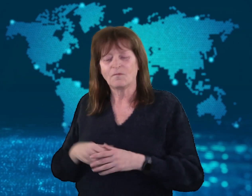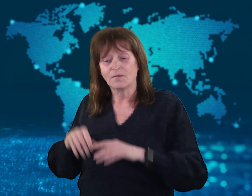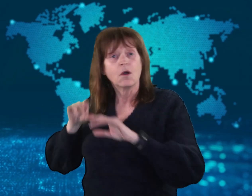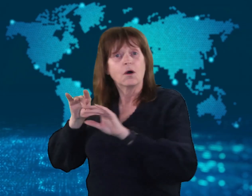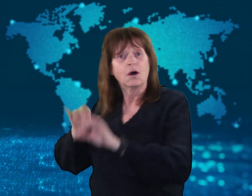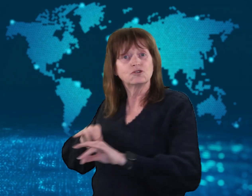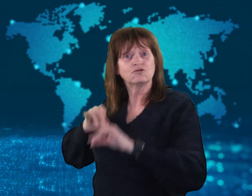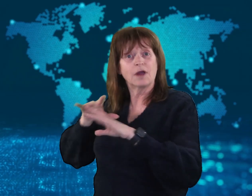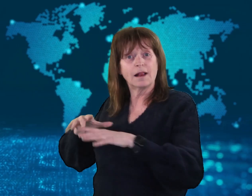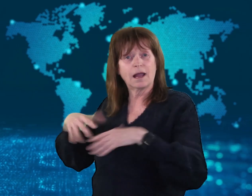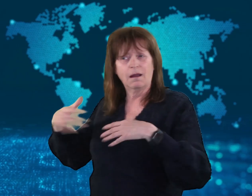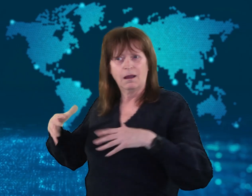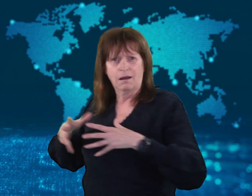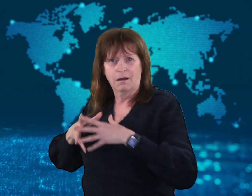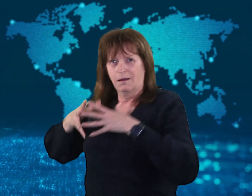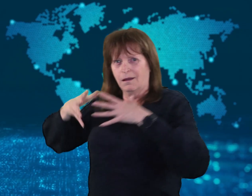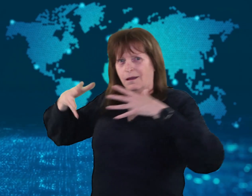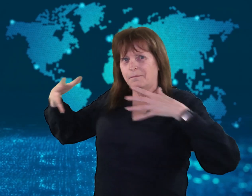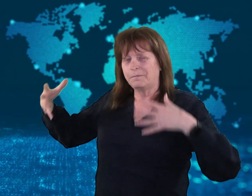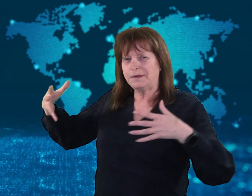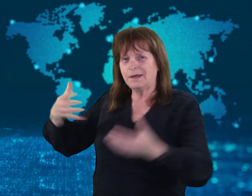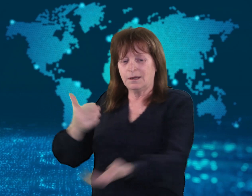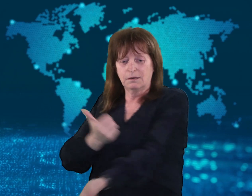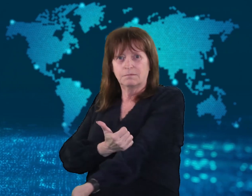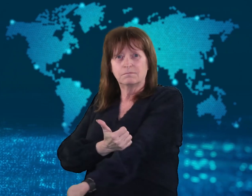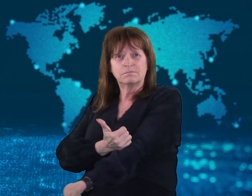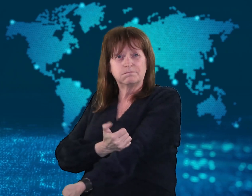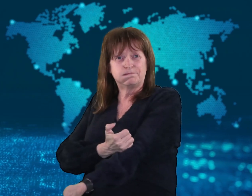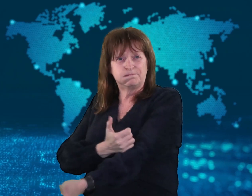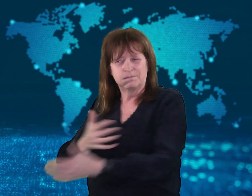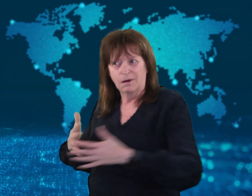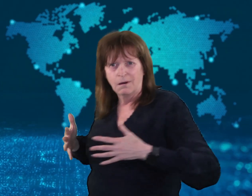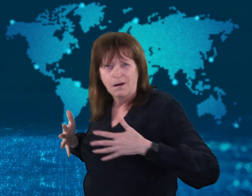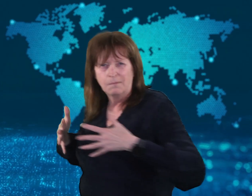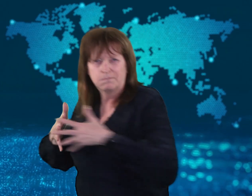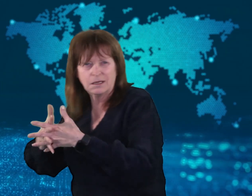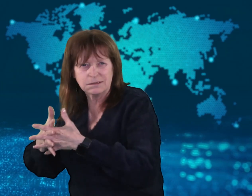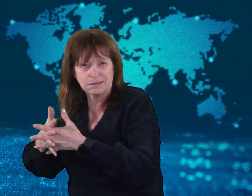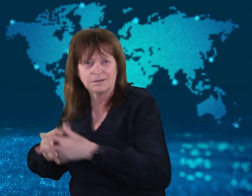Biggest drug bust